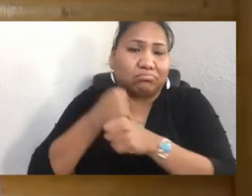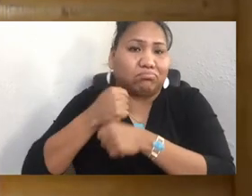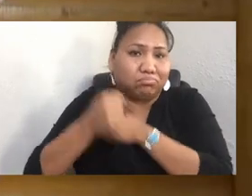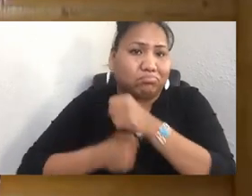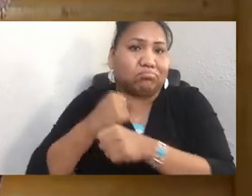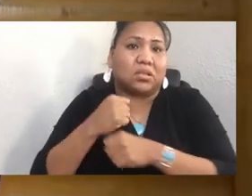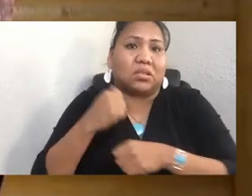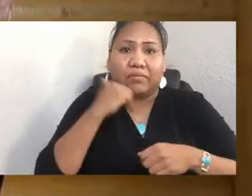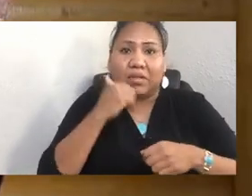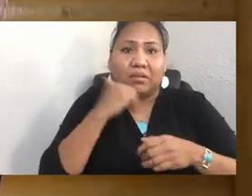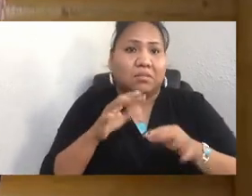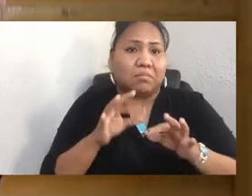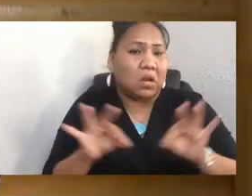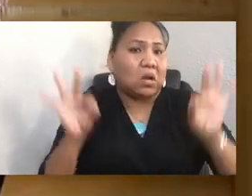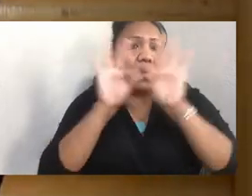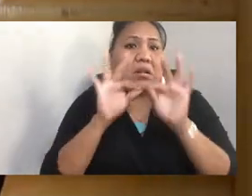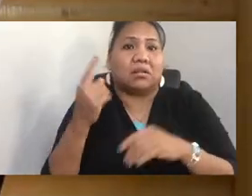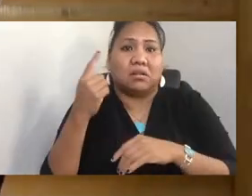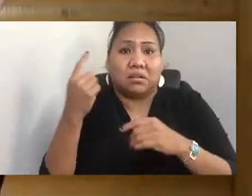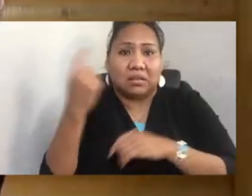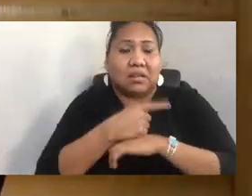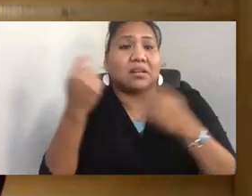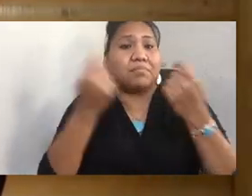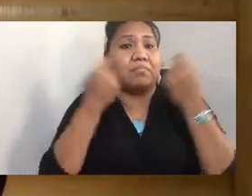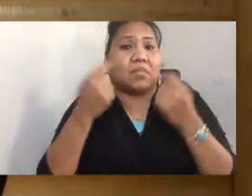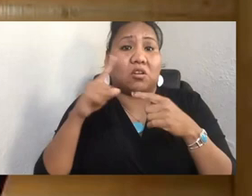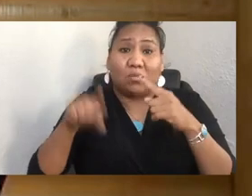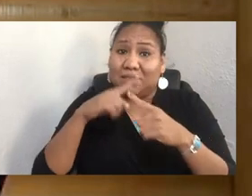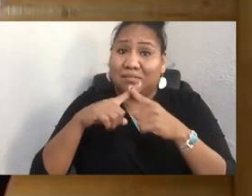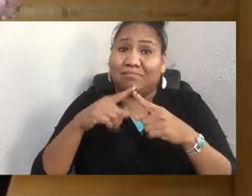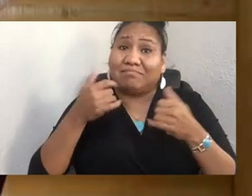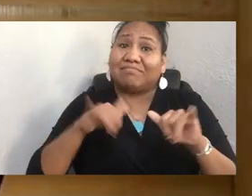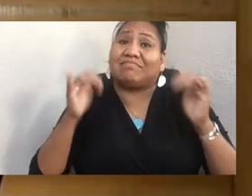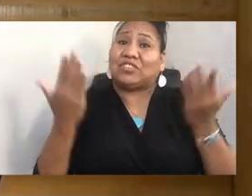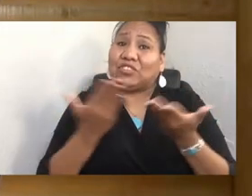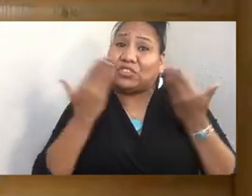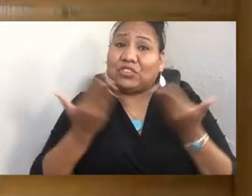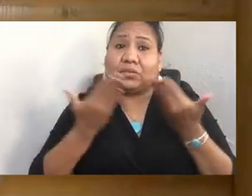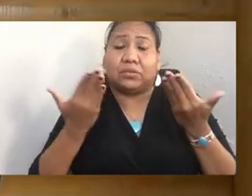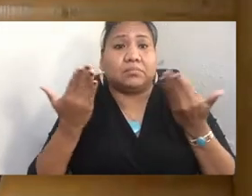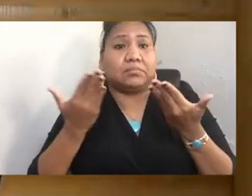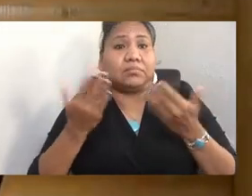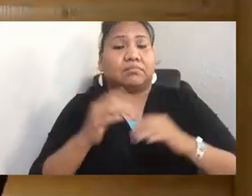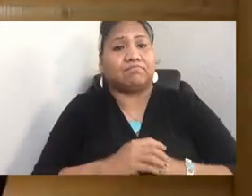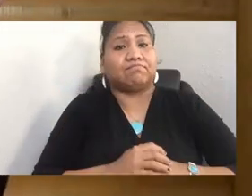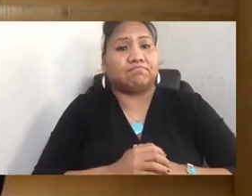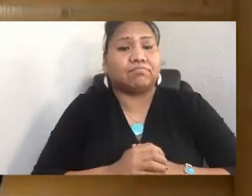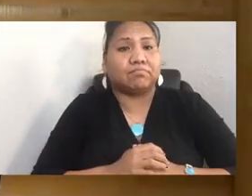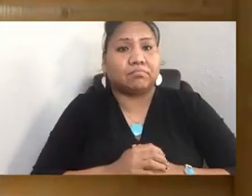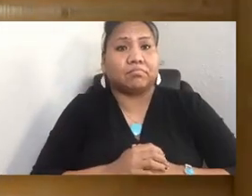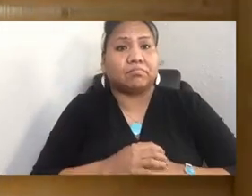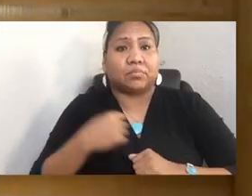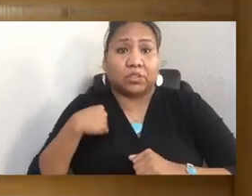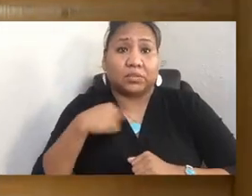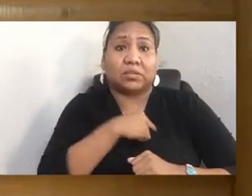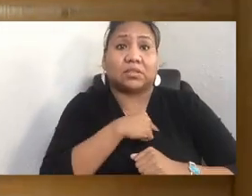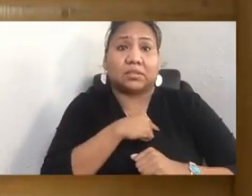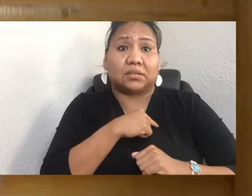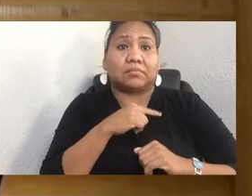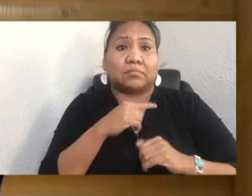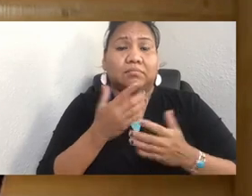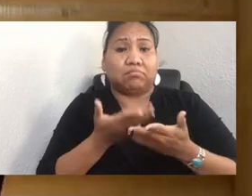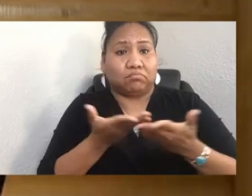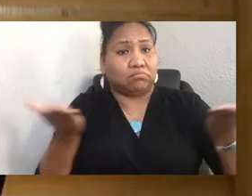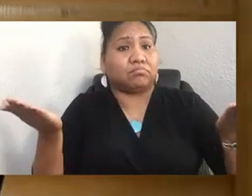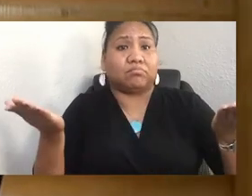is a great day to celebrate but most of all